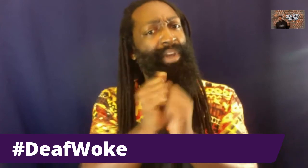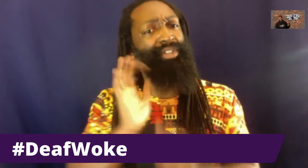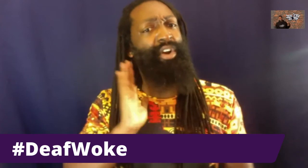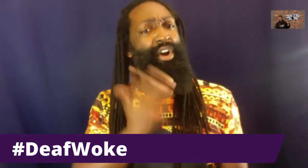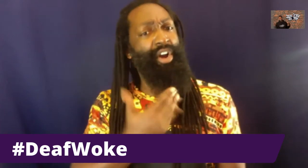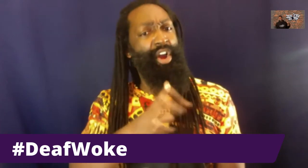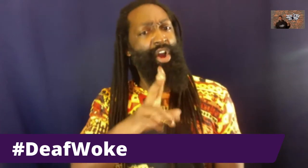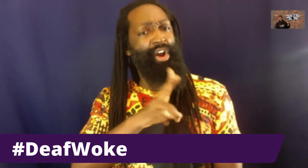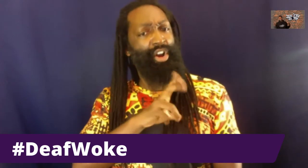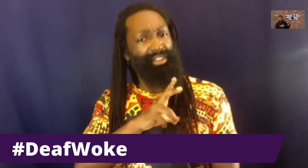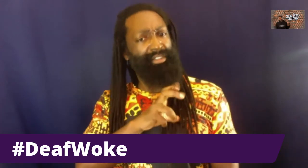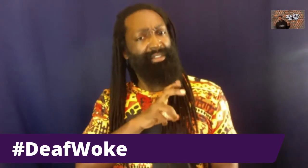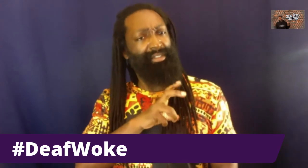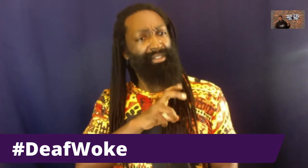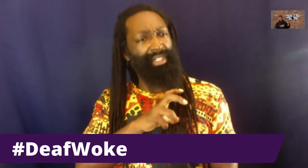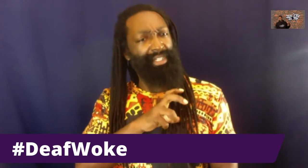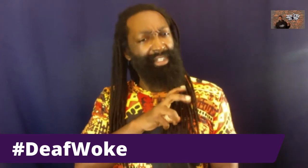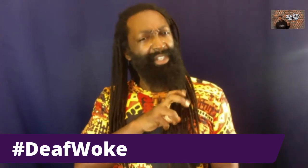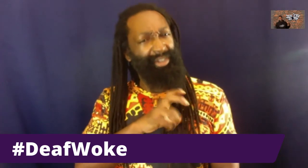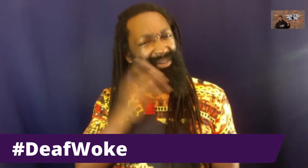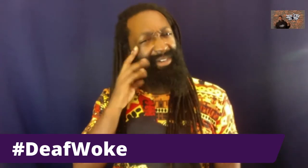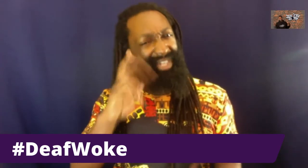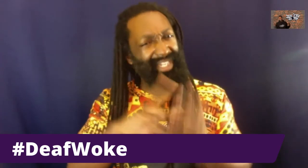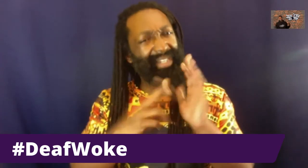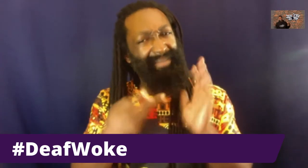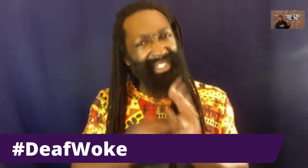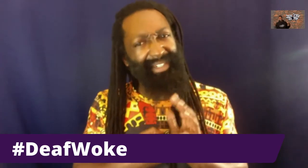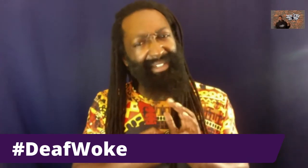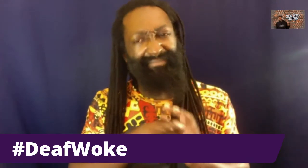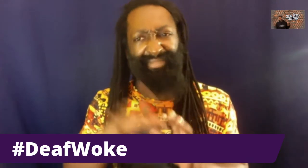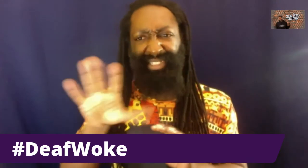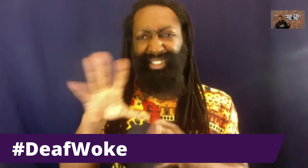Not just with our ears and our eyes but with our hearts.